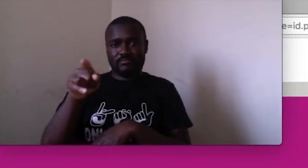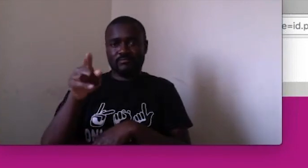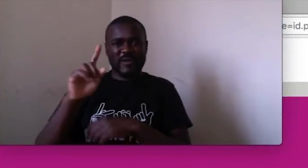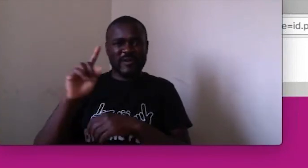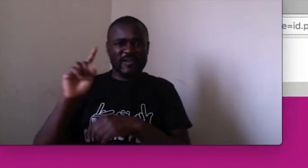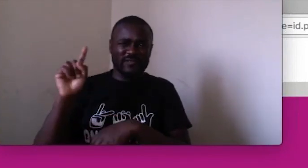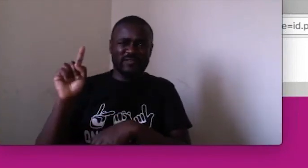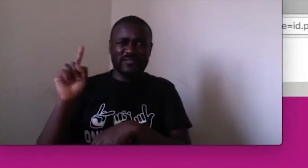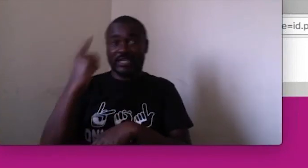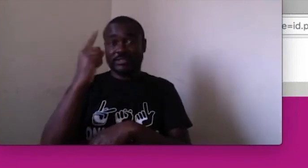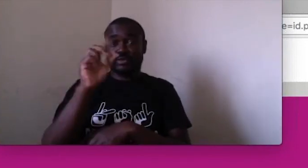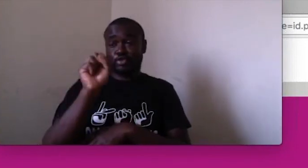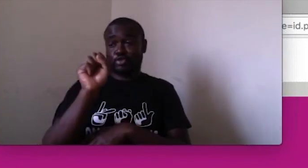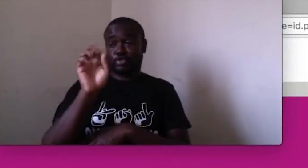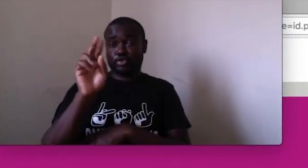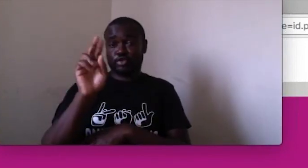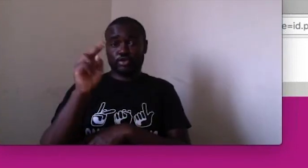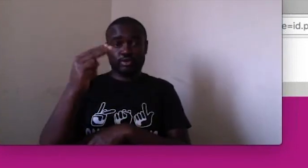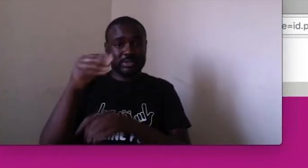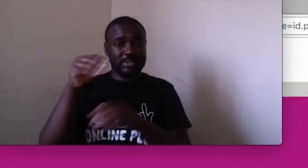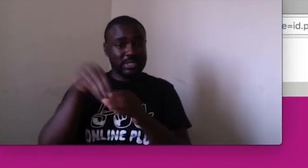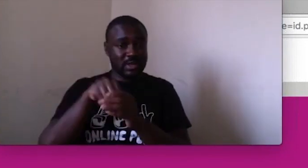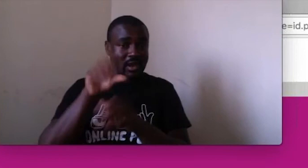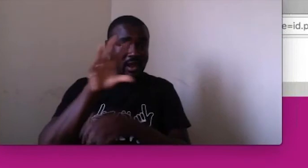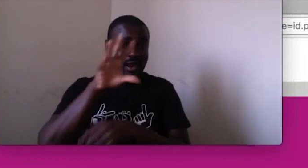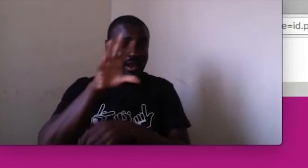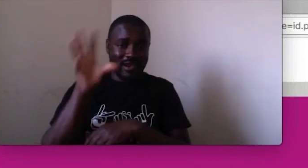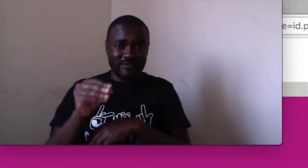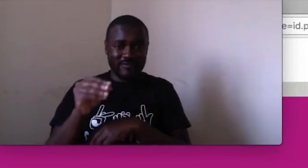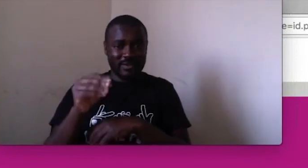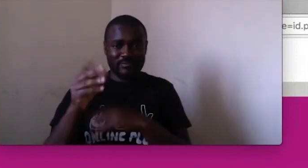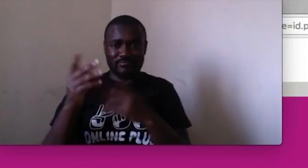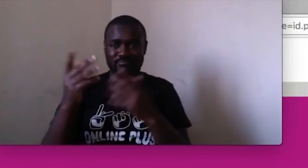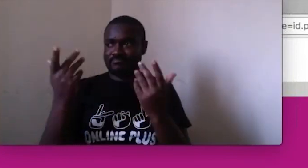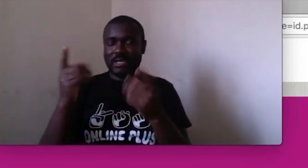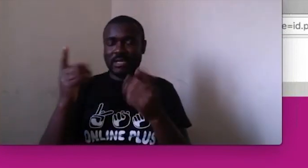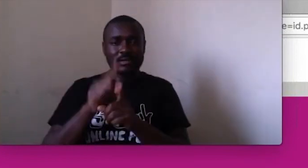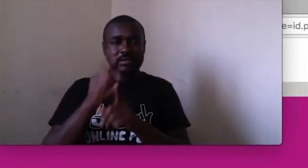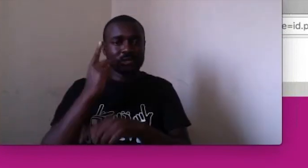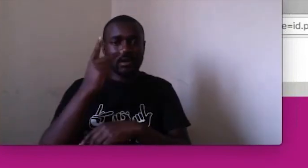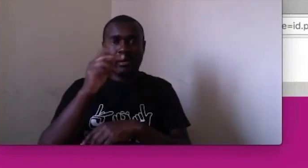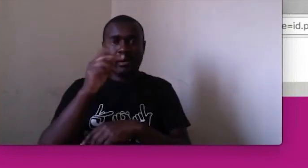is that I have seen in Africa